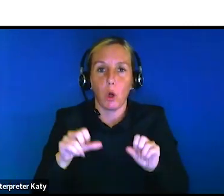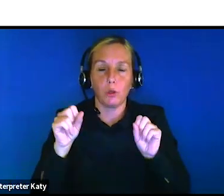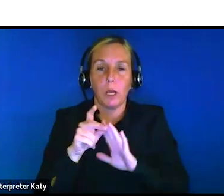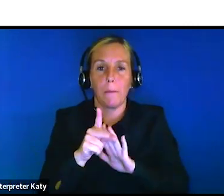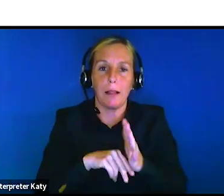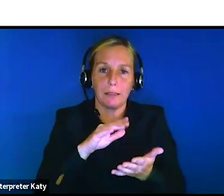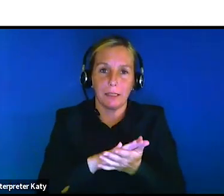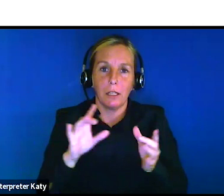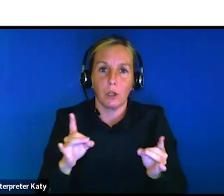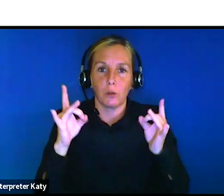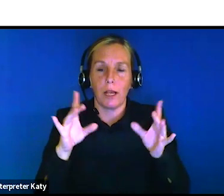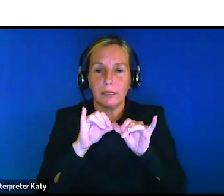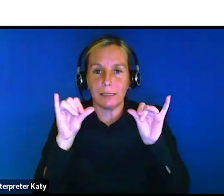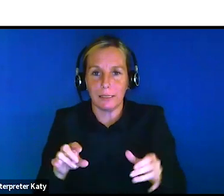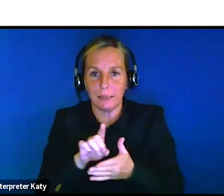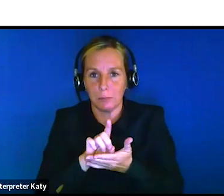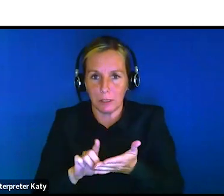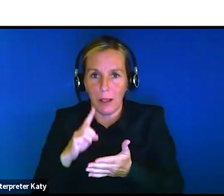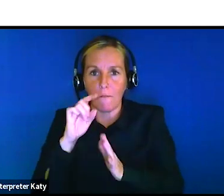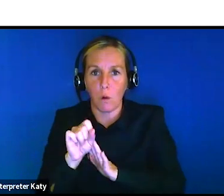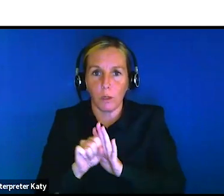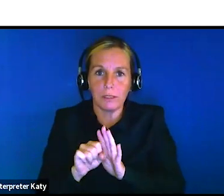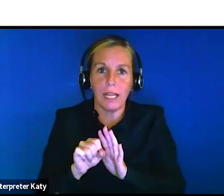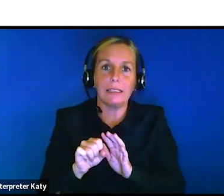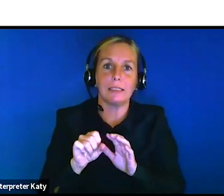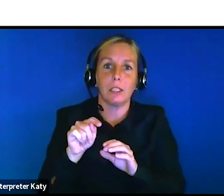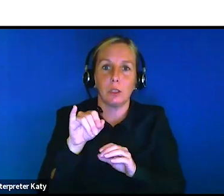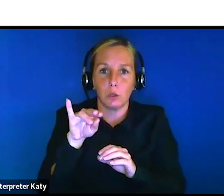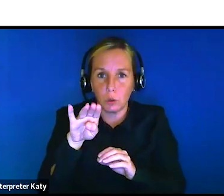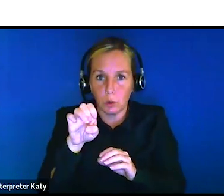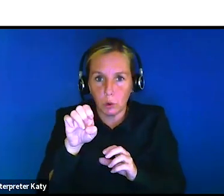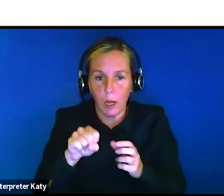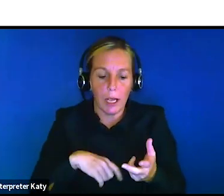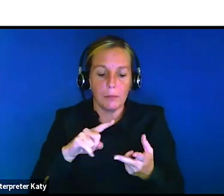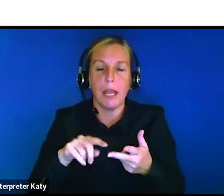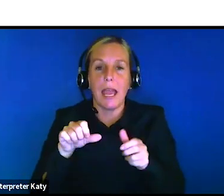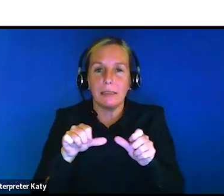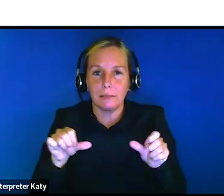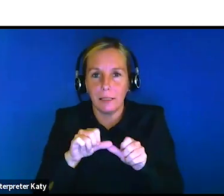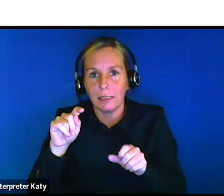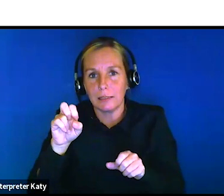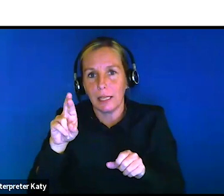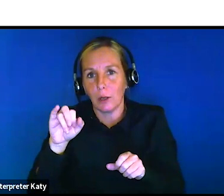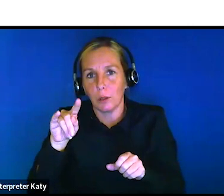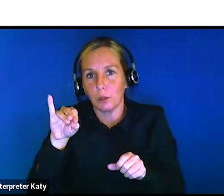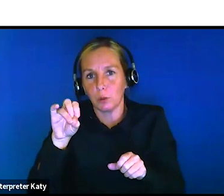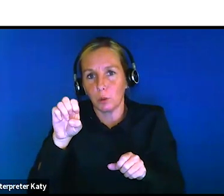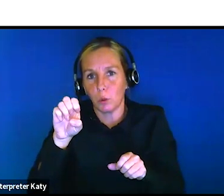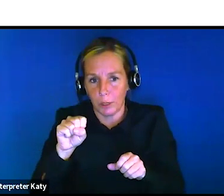crisis system design for states, tribes and territories. And our objective with this is to help states, tribes